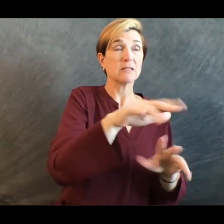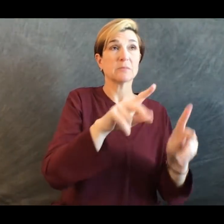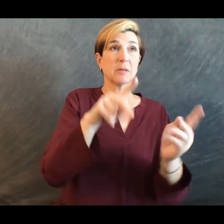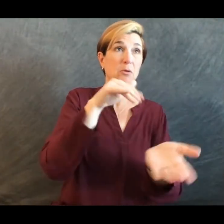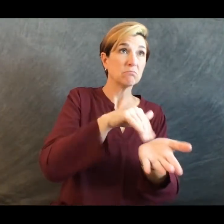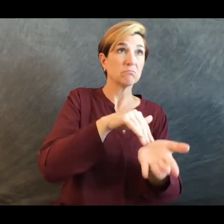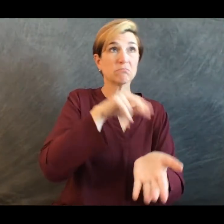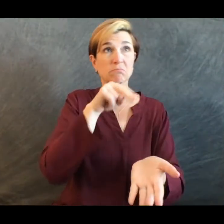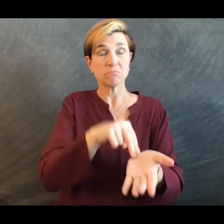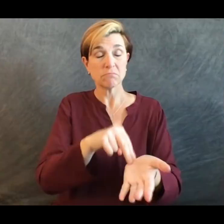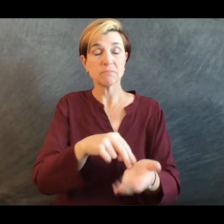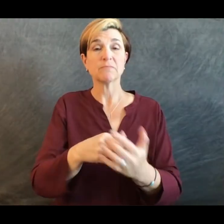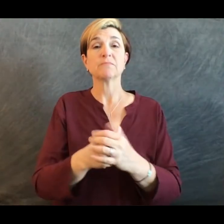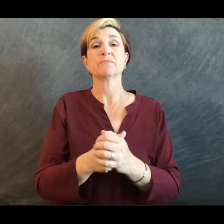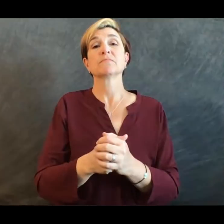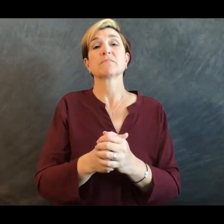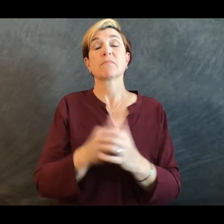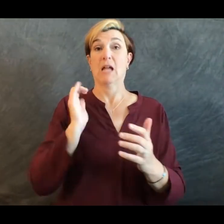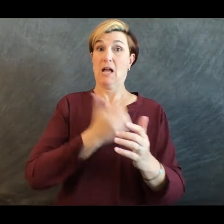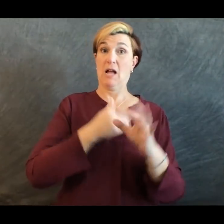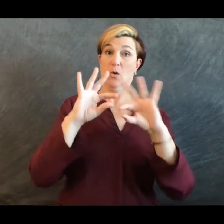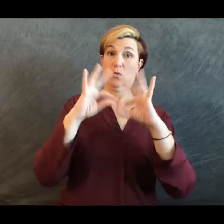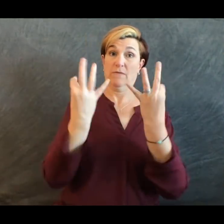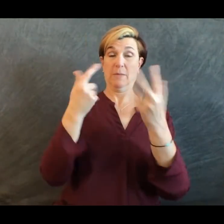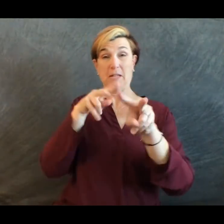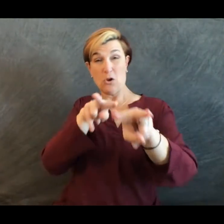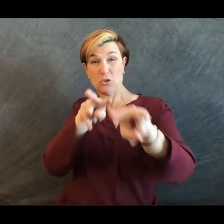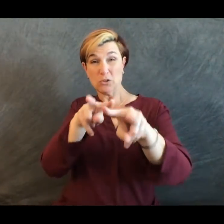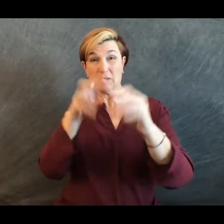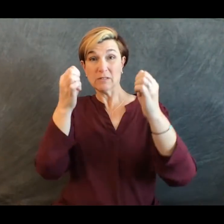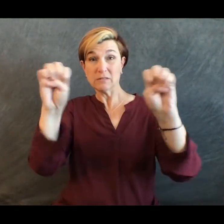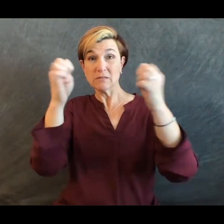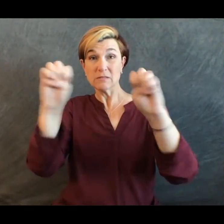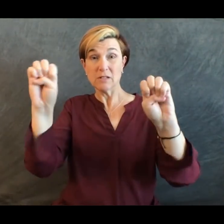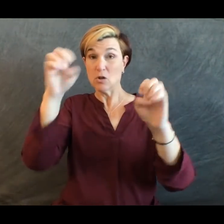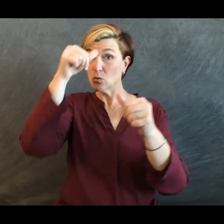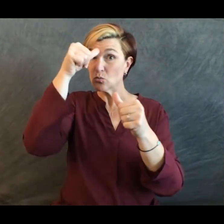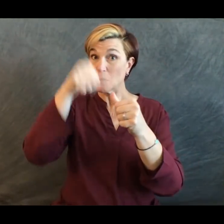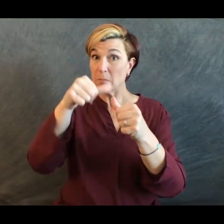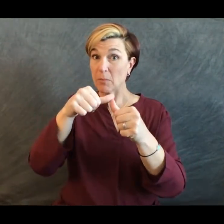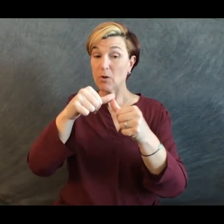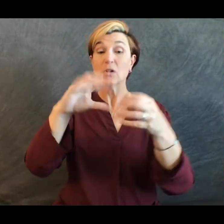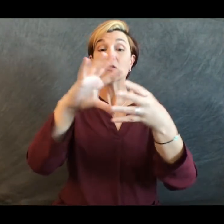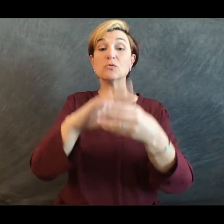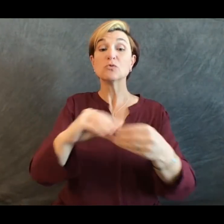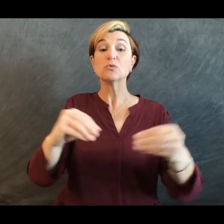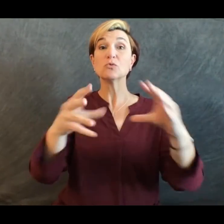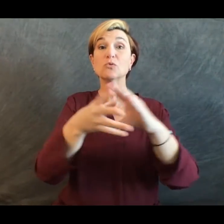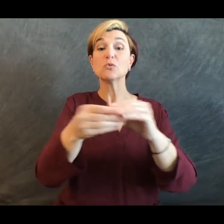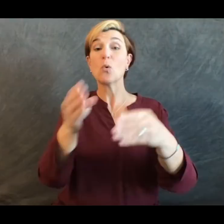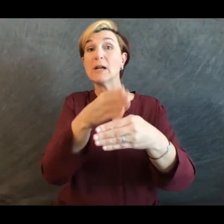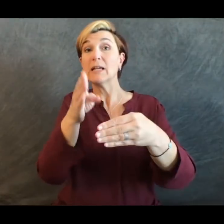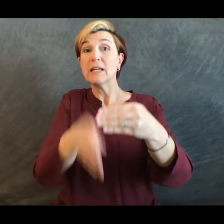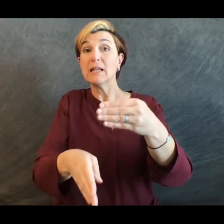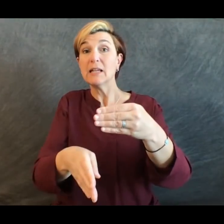we're reminded that our story ends not in despair but in triumph and renewal